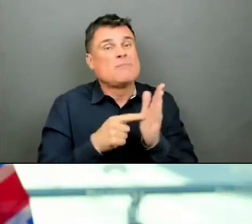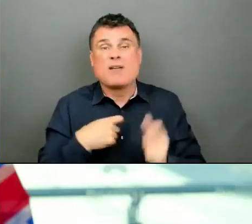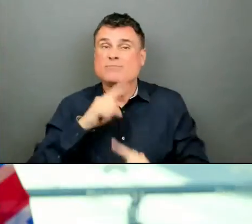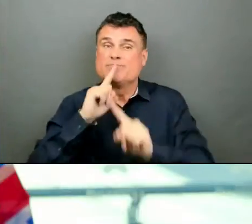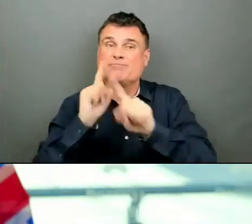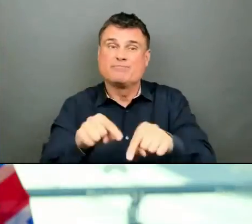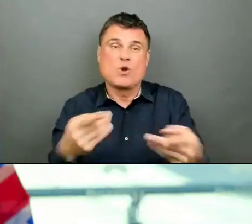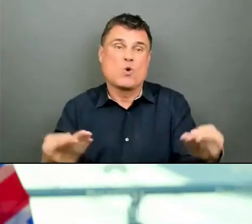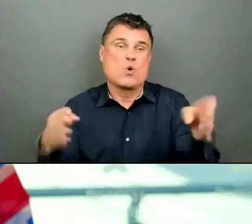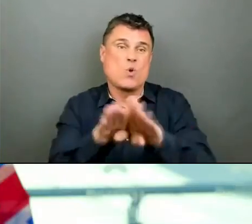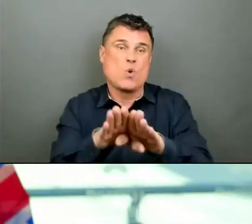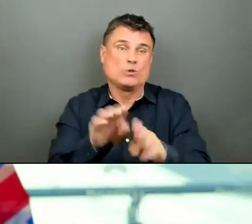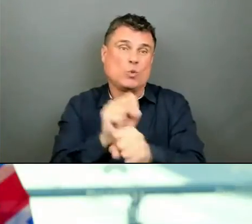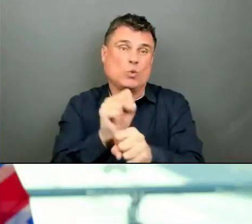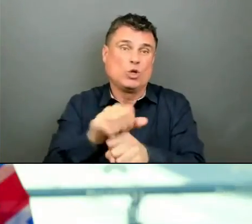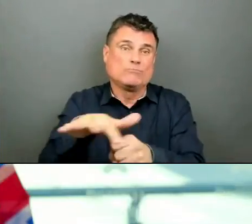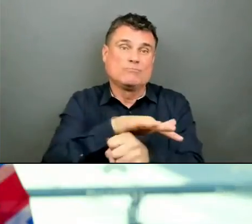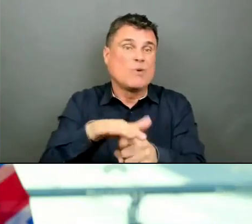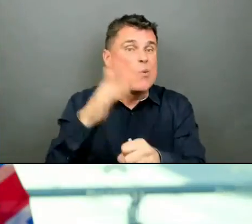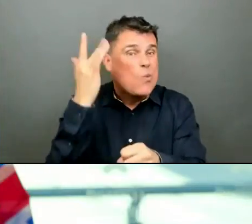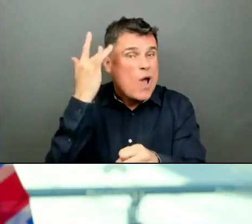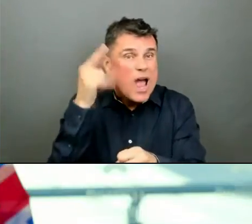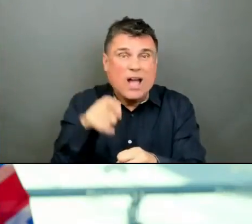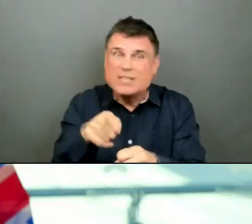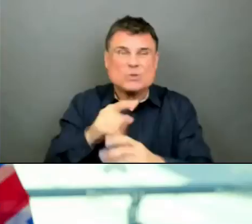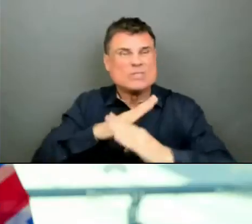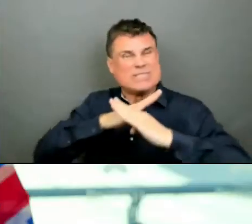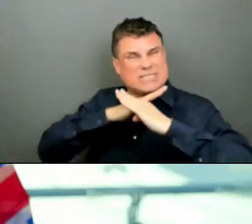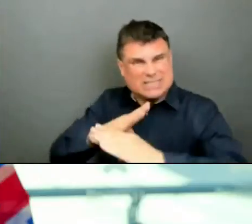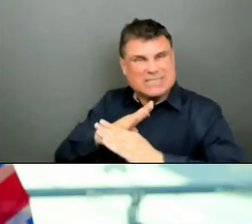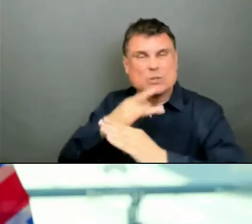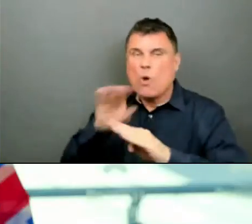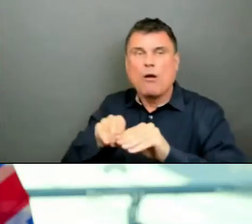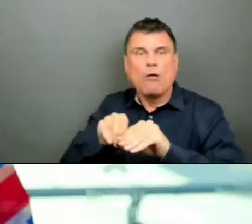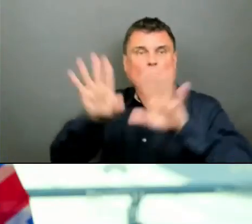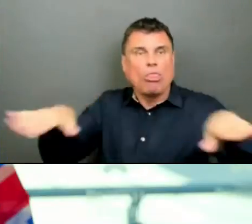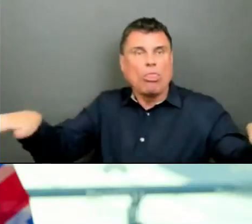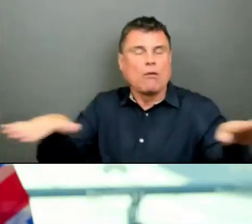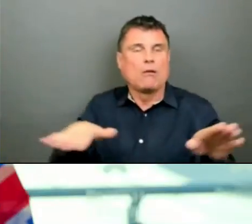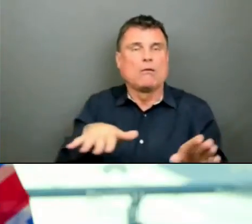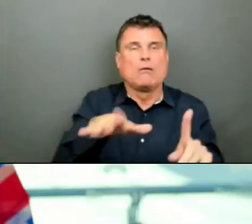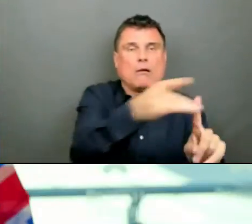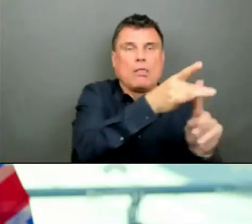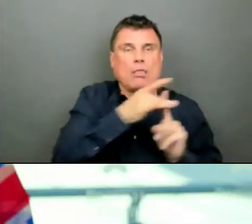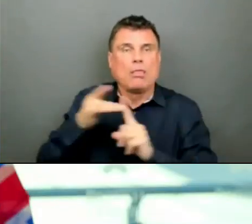And we are targeting businesses, we have been working as well with work safe BC to ensure